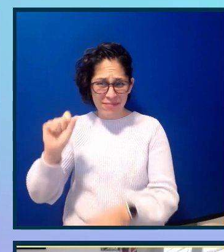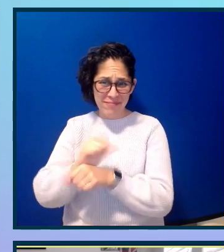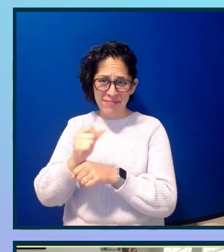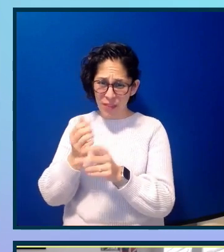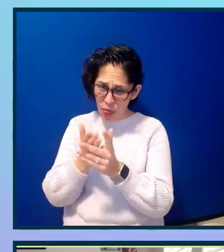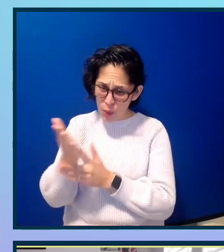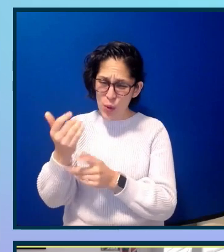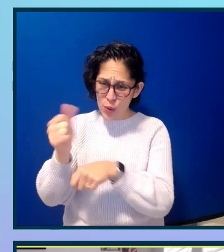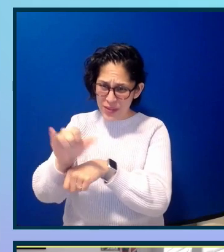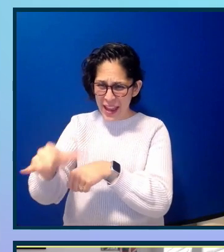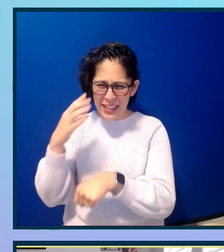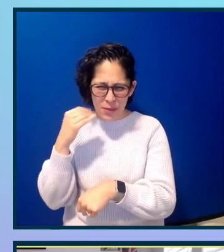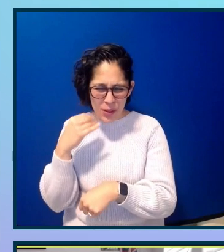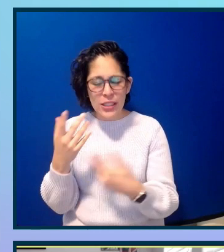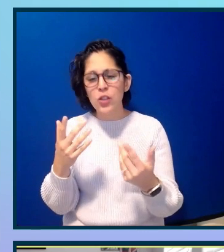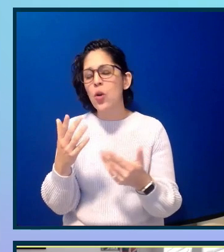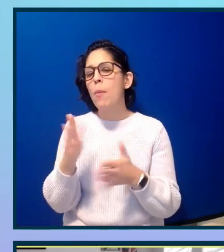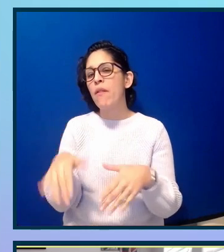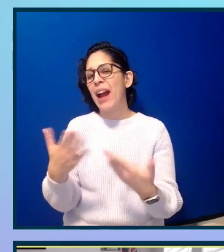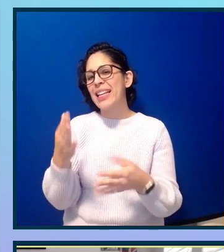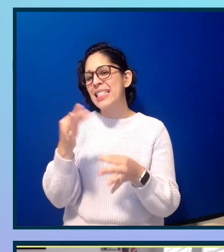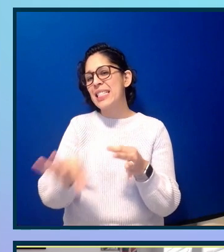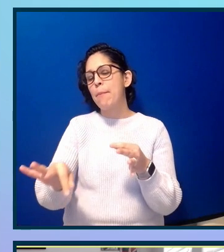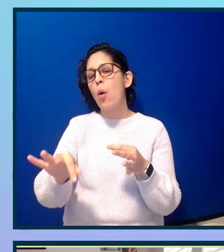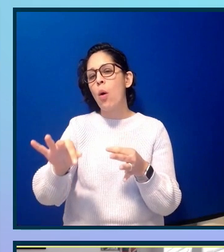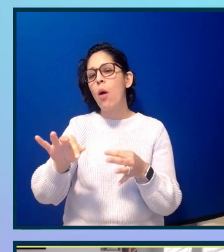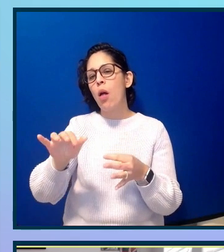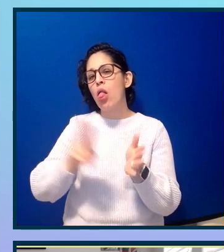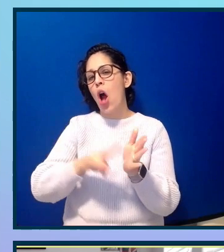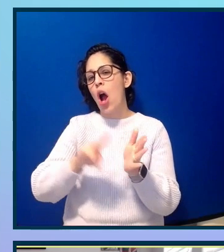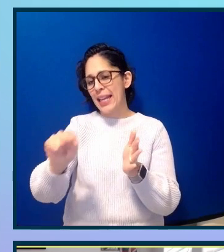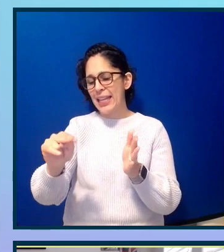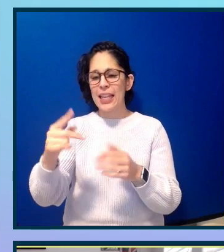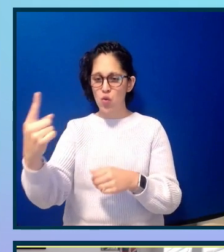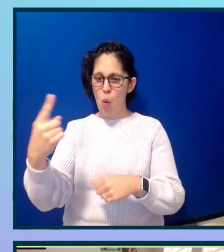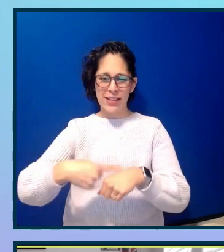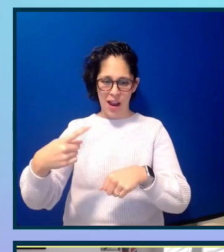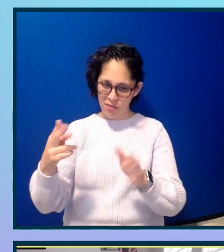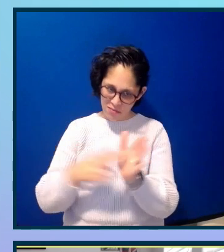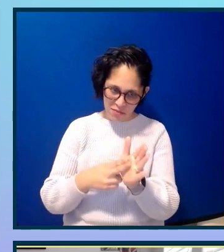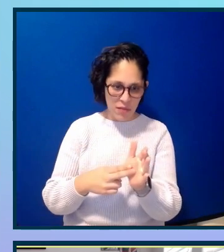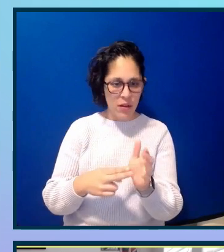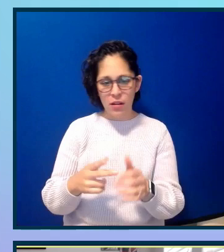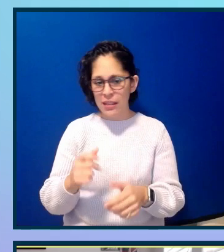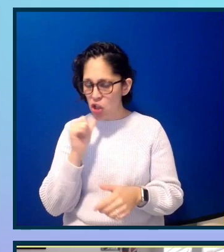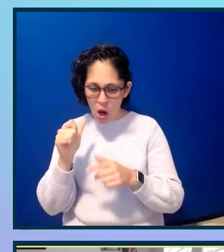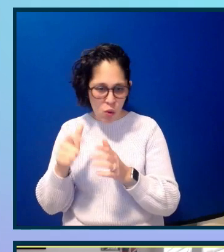So providing logins that are simple, single-step, and that don't rely on memory or transcription,